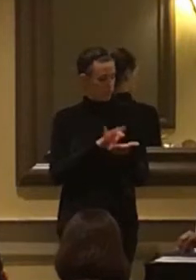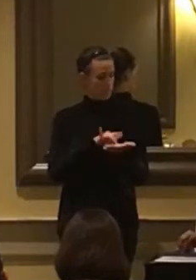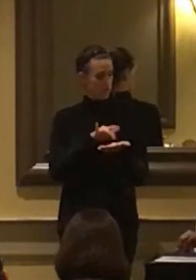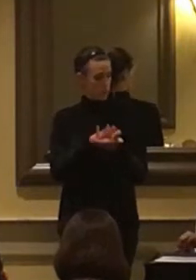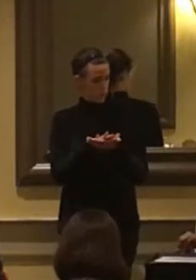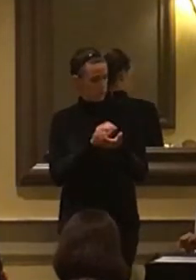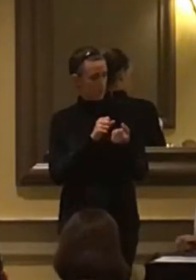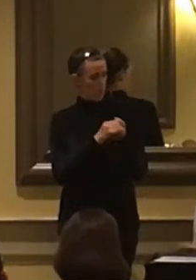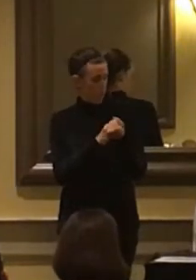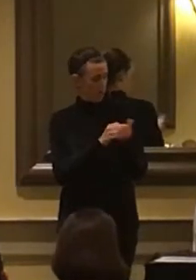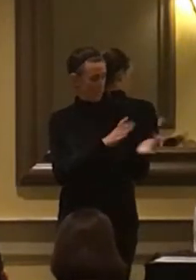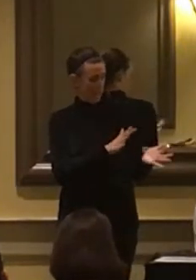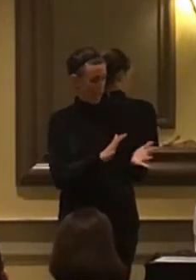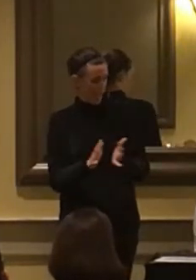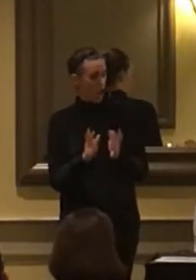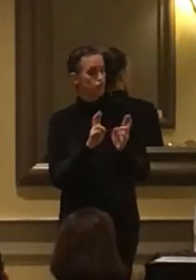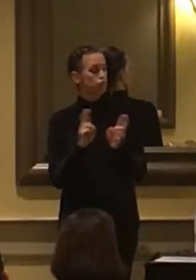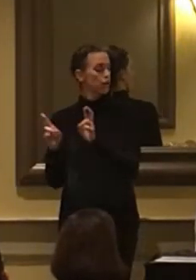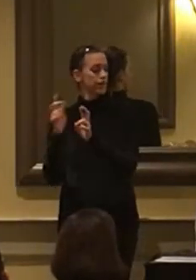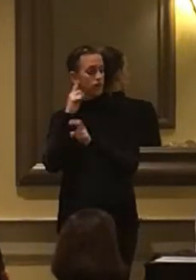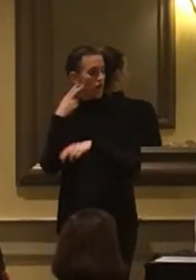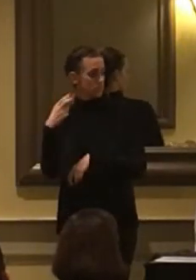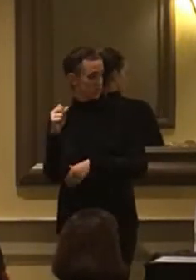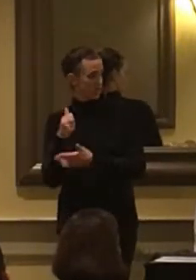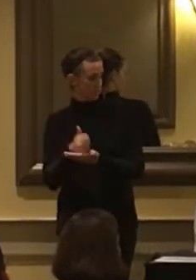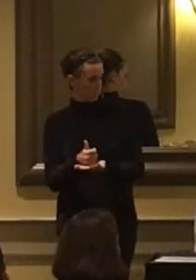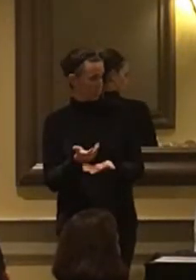prepared you for high school?